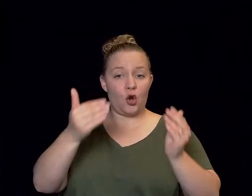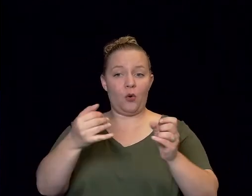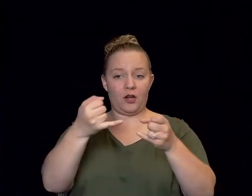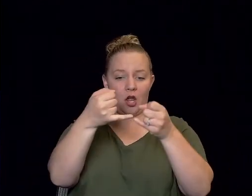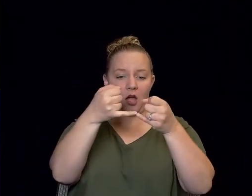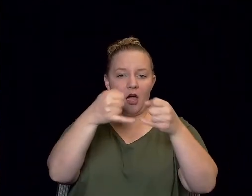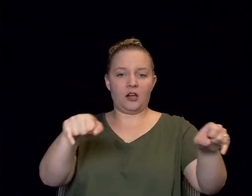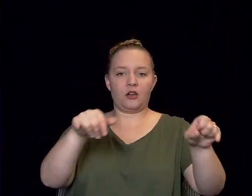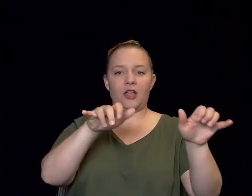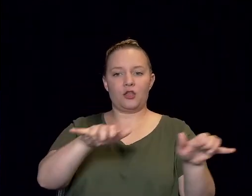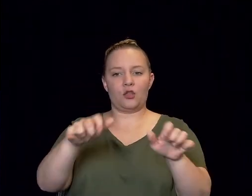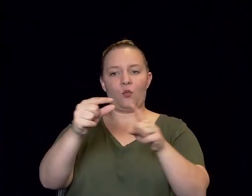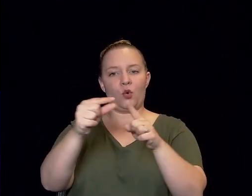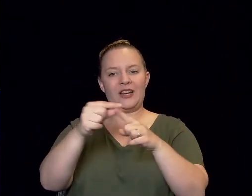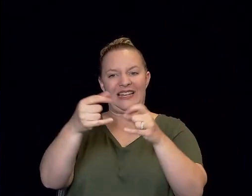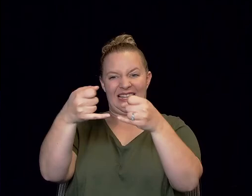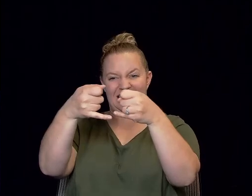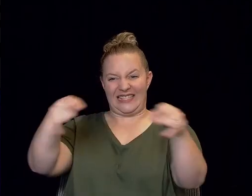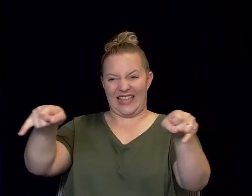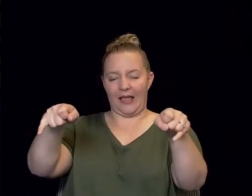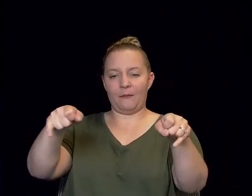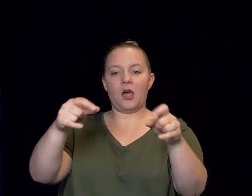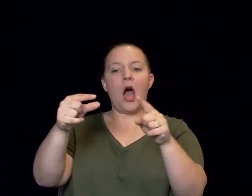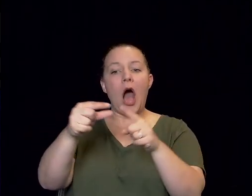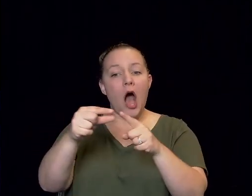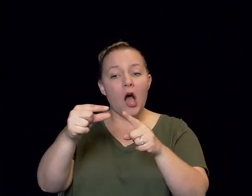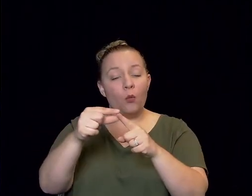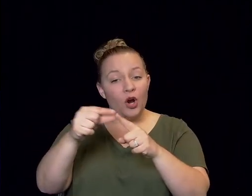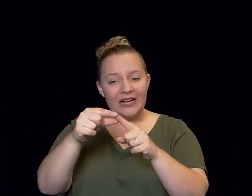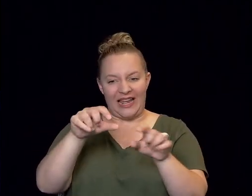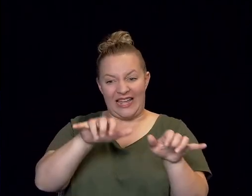same. If you're listening, go ahead and underline the word same. So now, that's your second